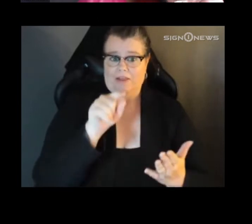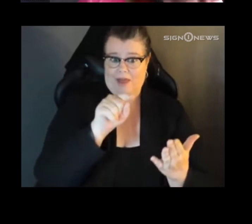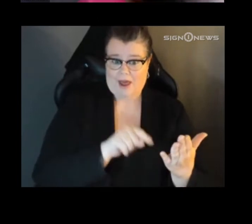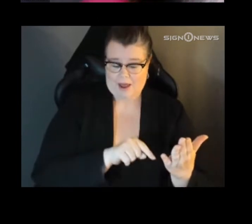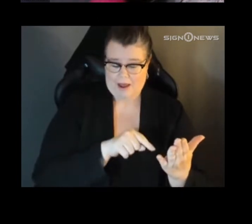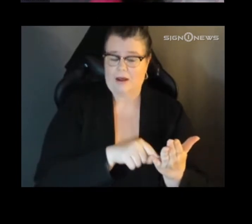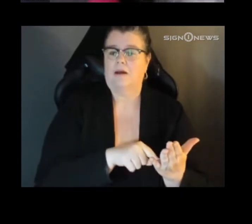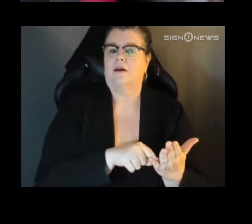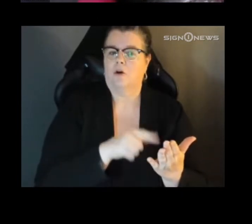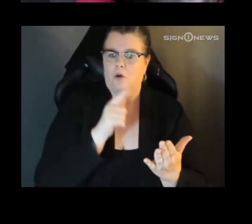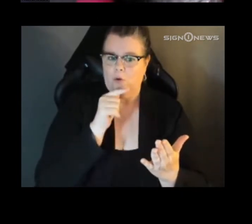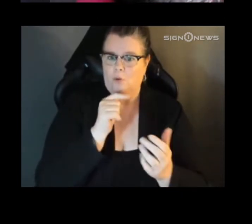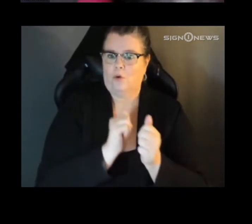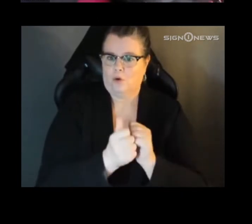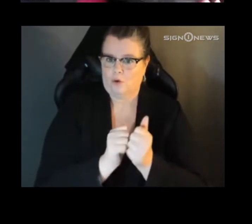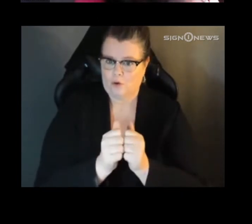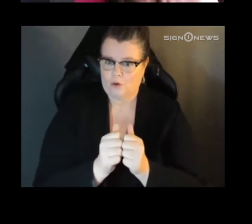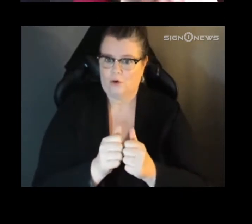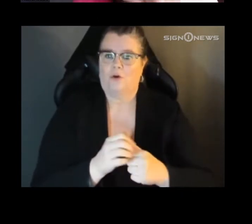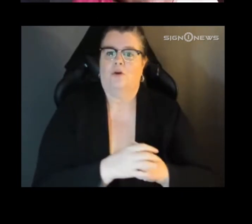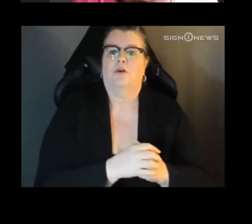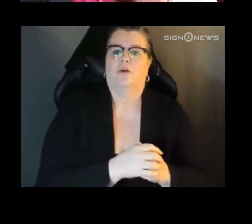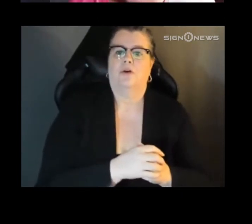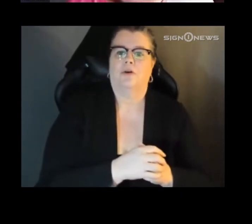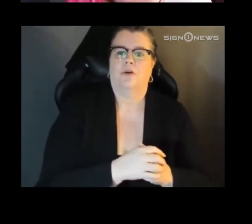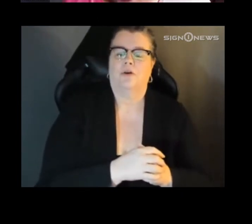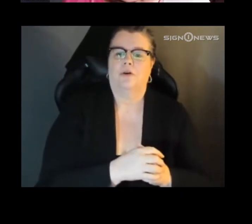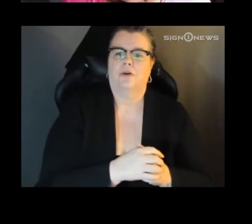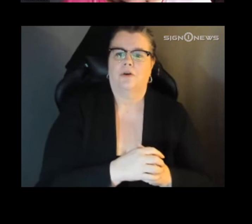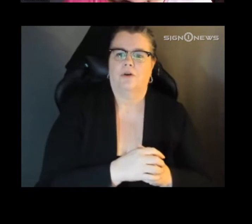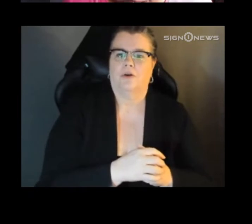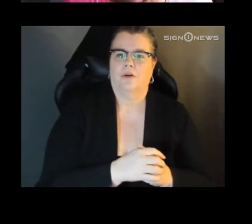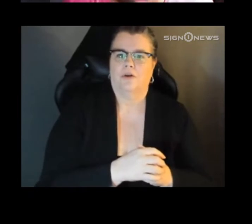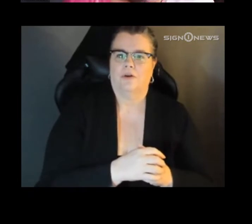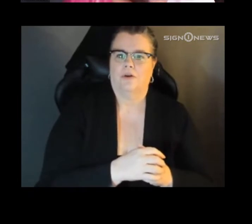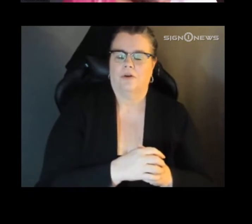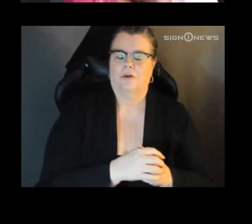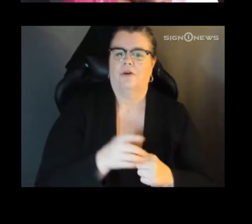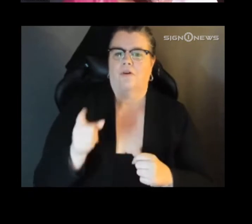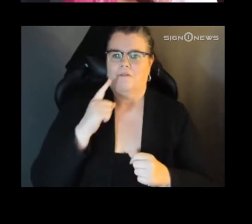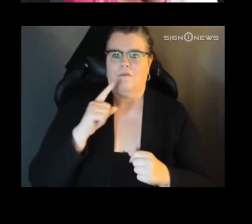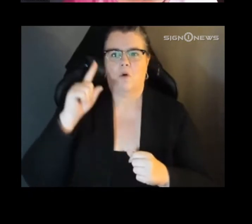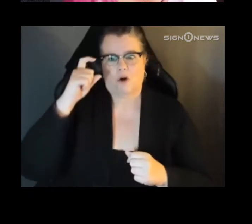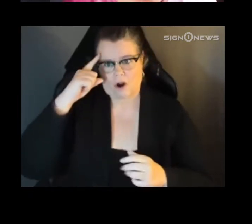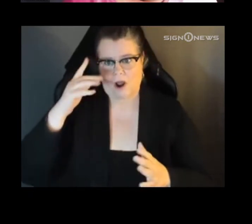foreign